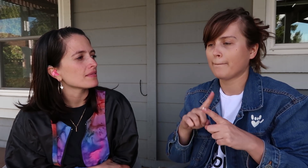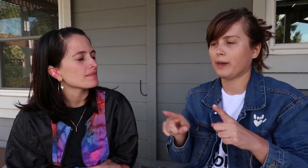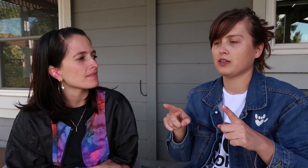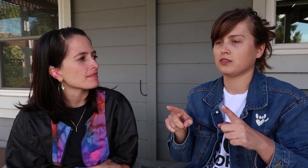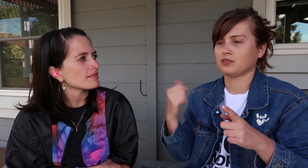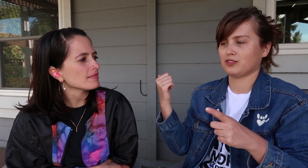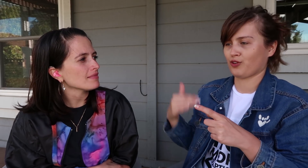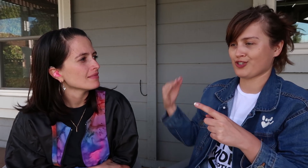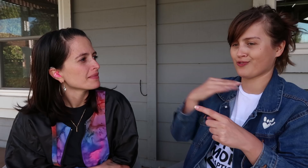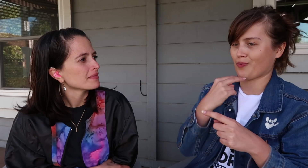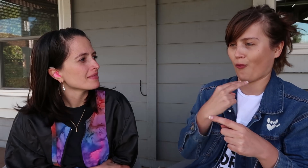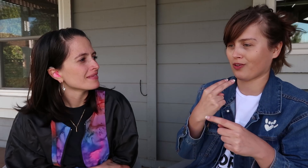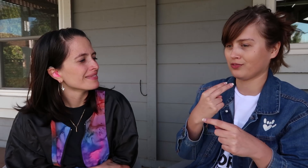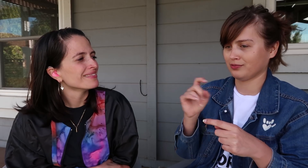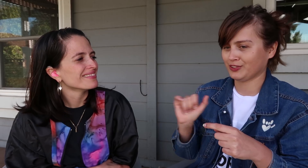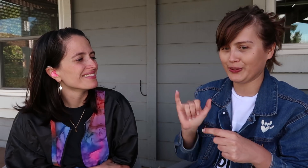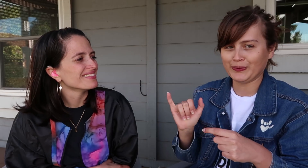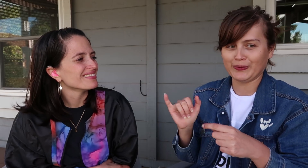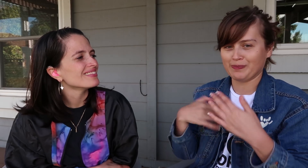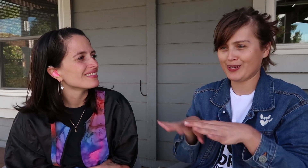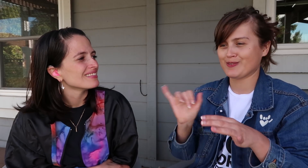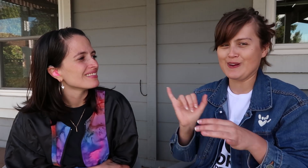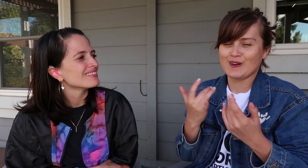but she was also mainstreamed and oral.